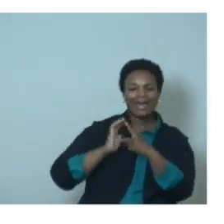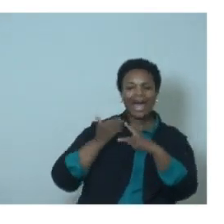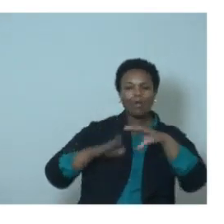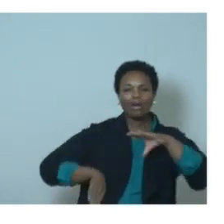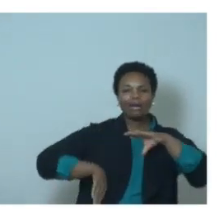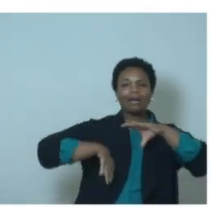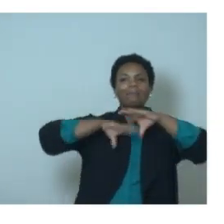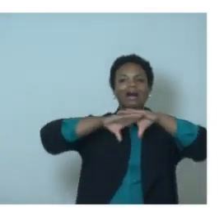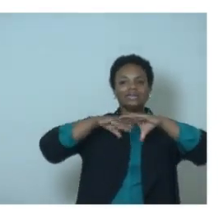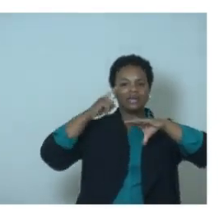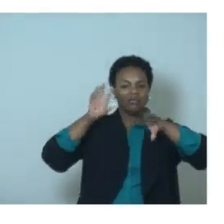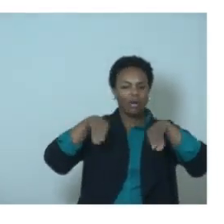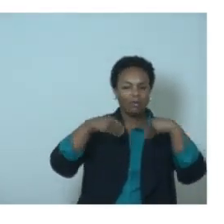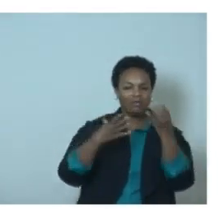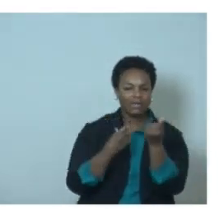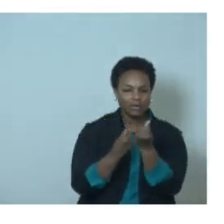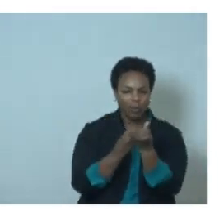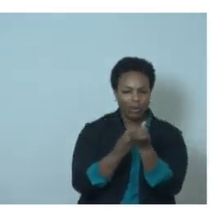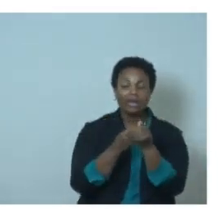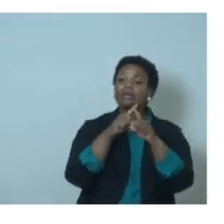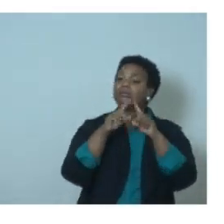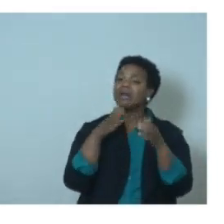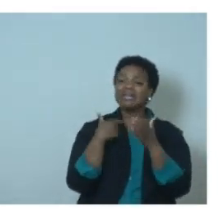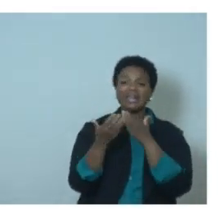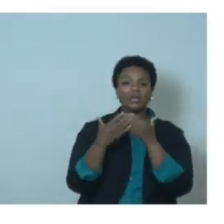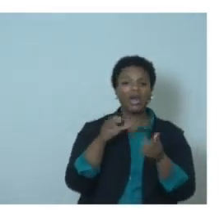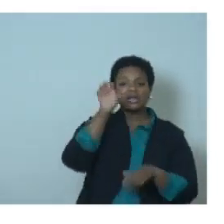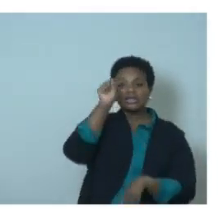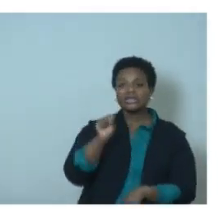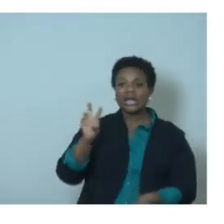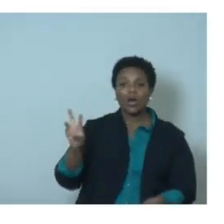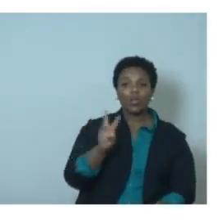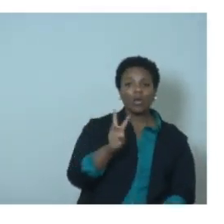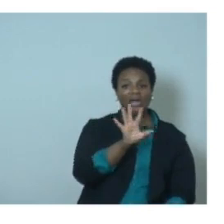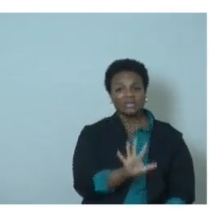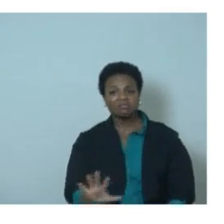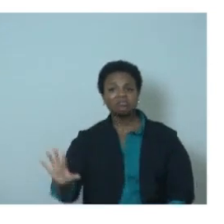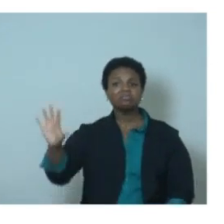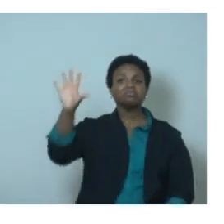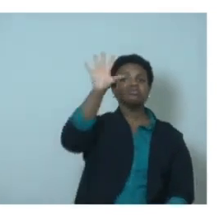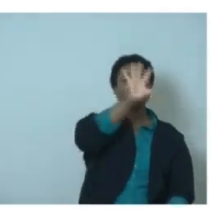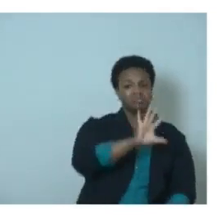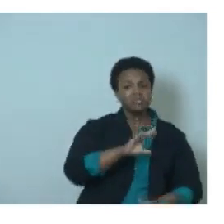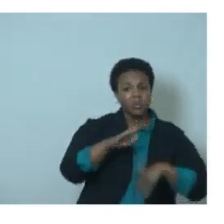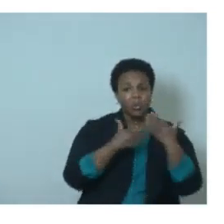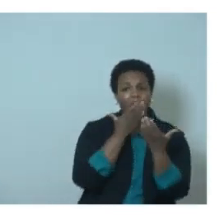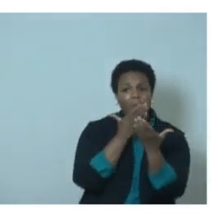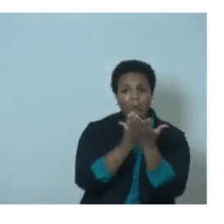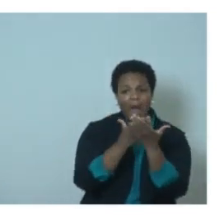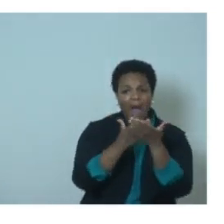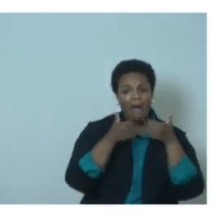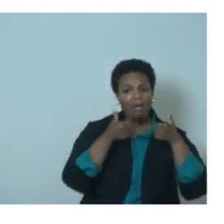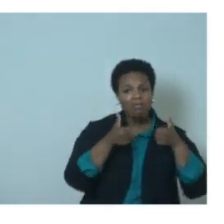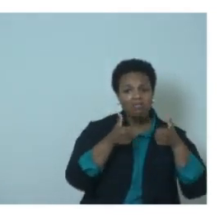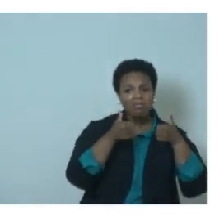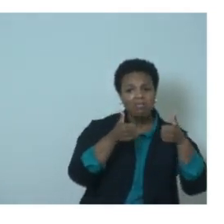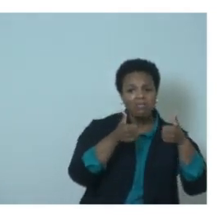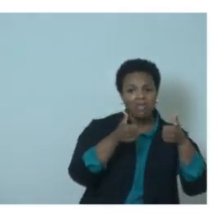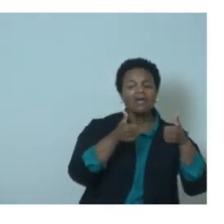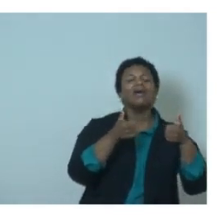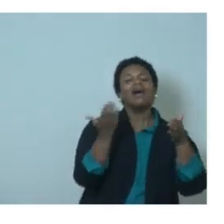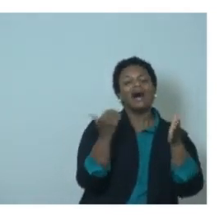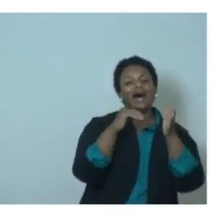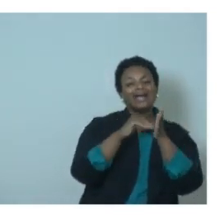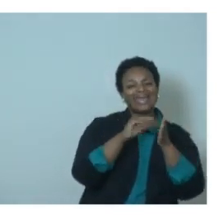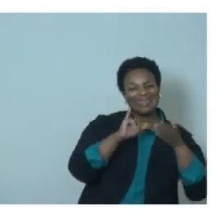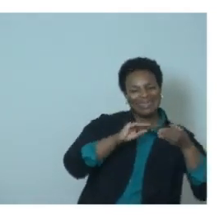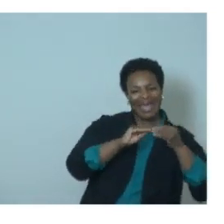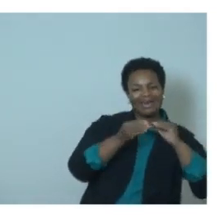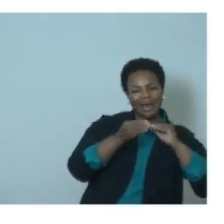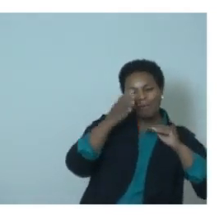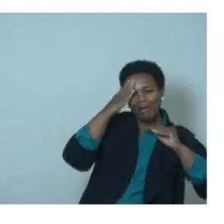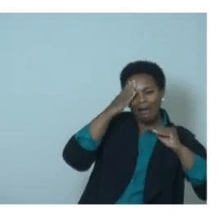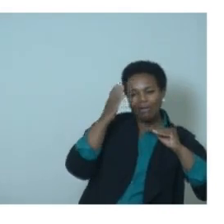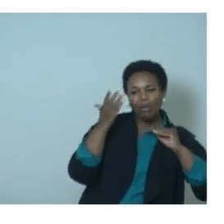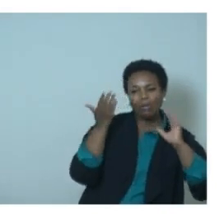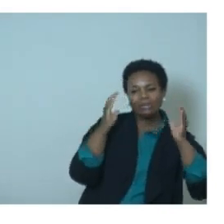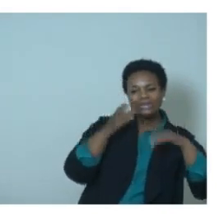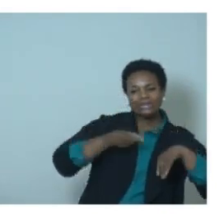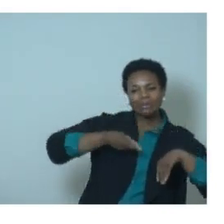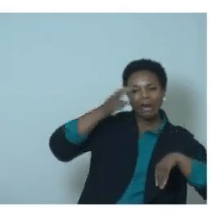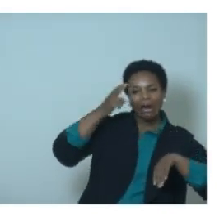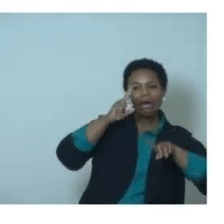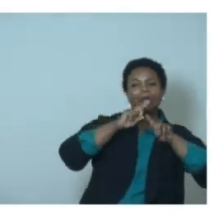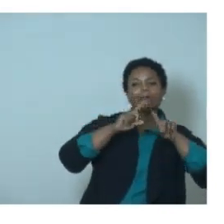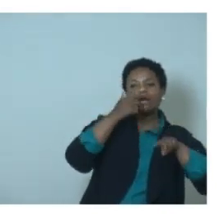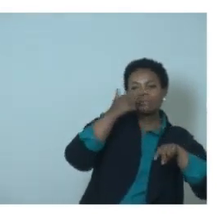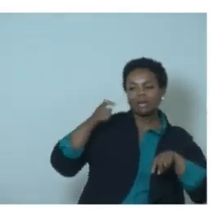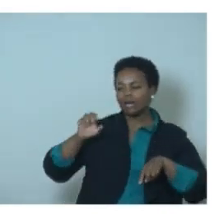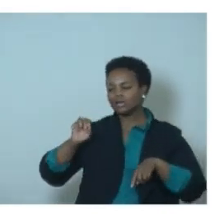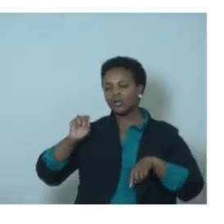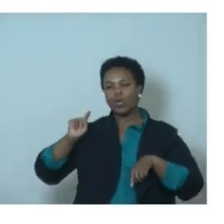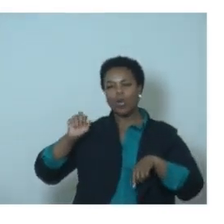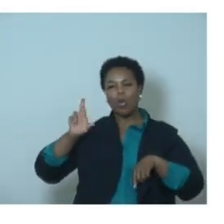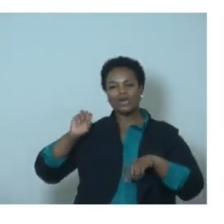IT IS NOW REALLY THE GIVES US A CERTAIN AMOUNT OF CAPACITY TO EXPAND BUT YOU CAN SEE THAT ALL BUT THE SOUTHWEST ARE DOING WELL AND THE SOUTHWEST DRIVEN BY THE CASES AND OTERO FACILITIES